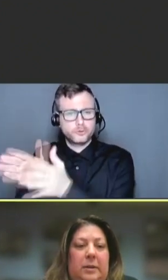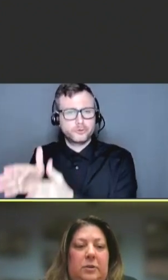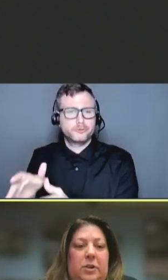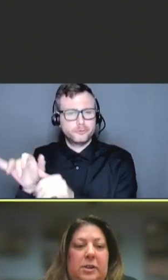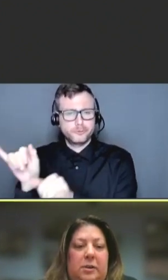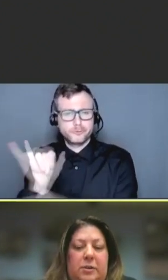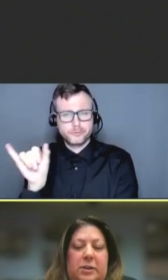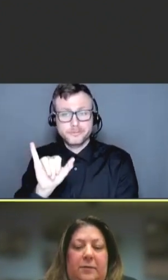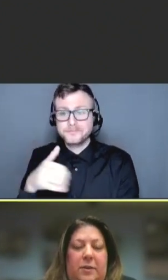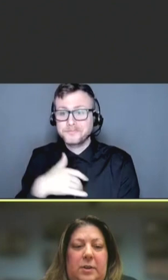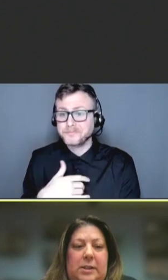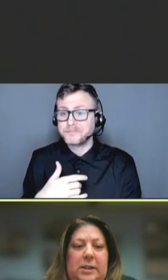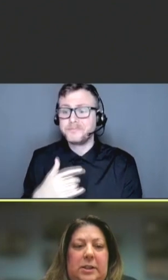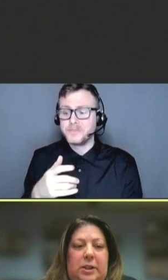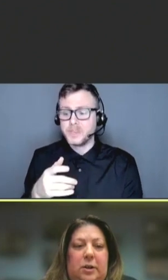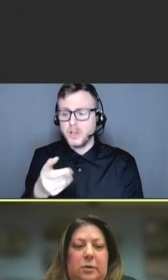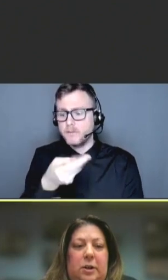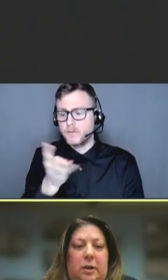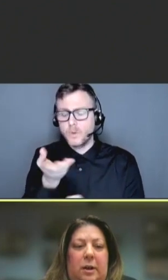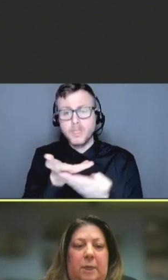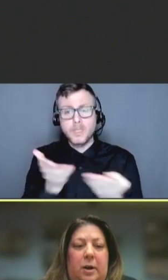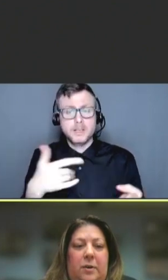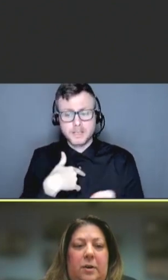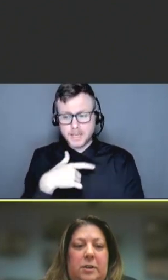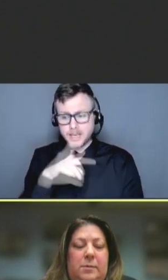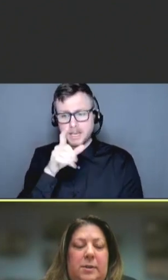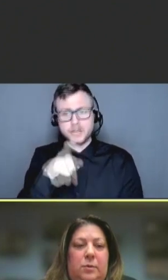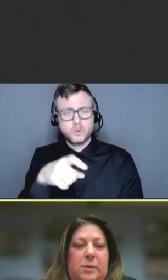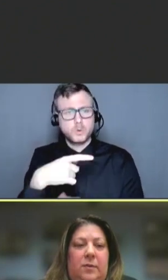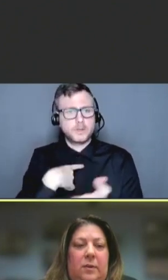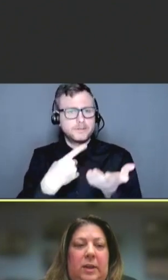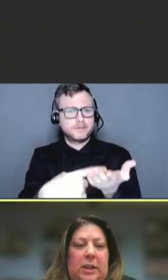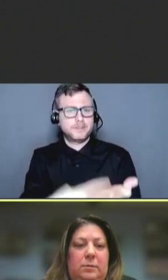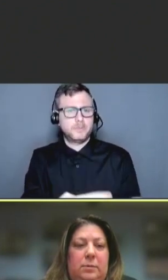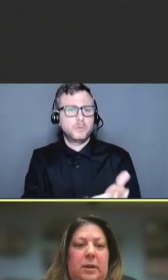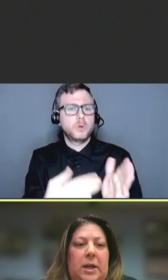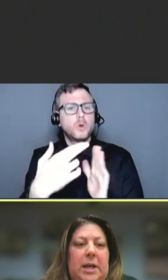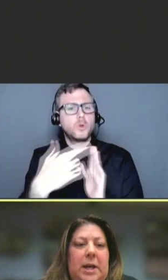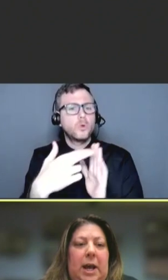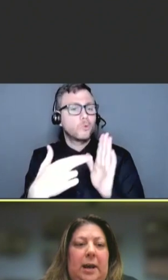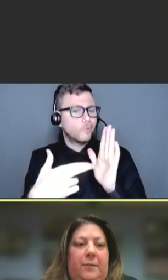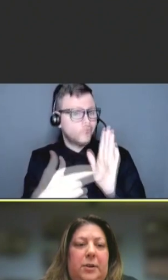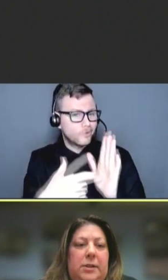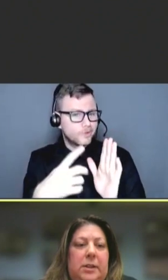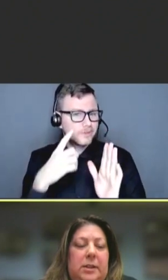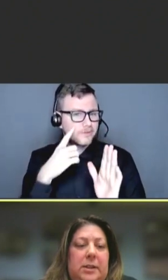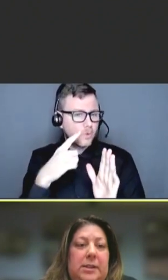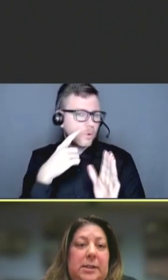And just, there are a few things I need to go over, in terms of rules of engagement. First, this